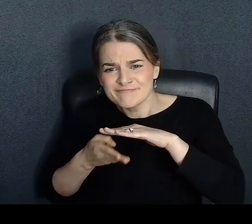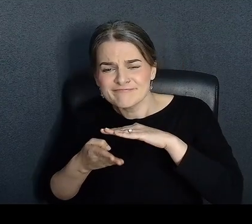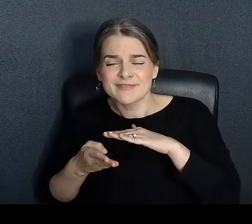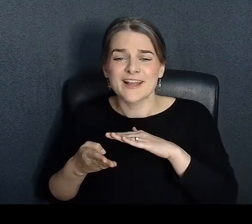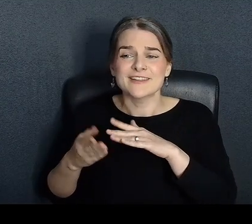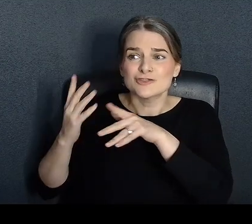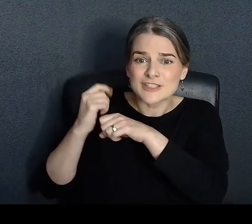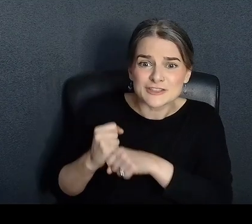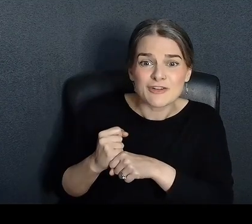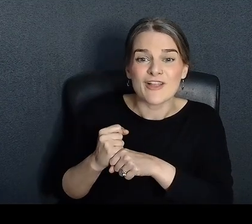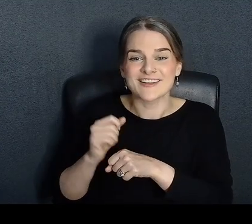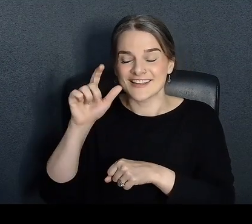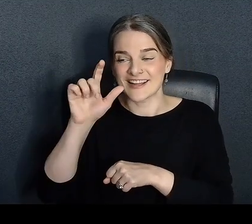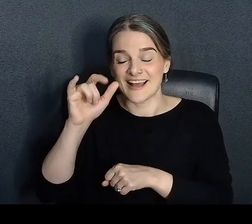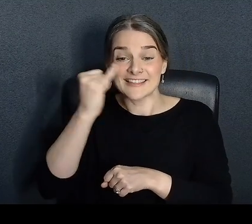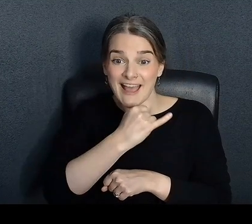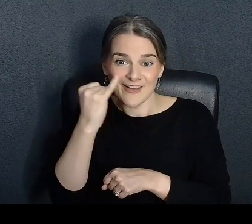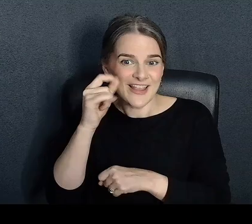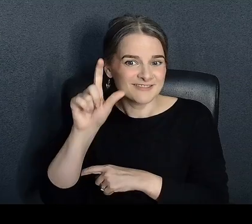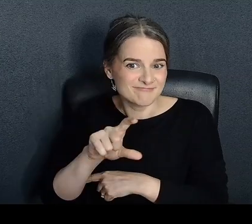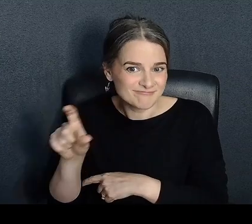So without further ado, Laura, take it away.